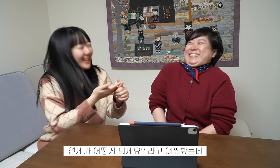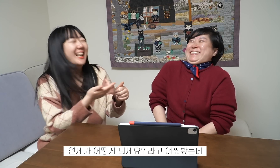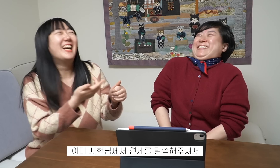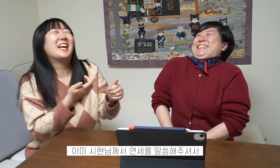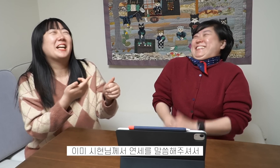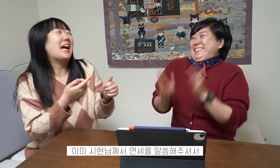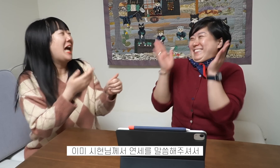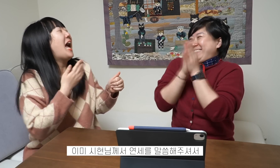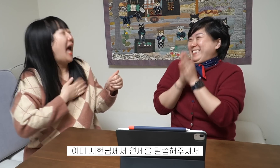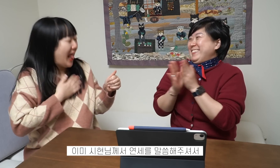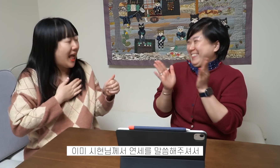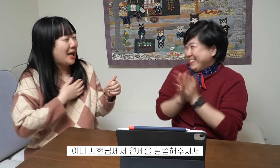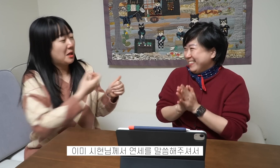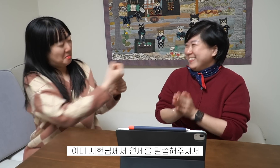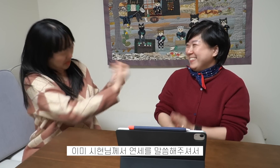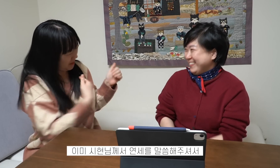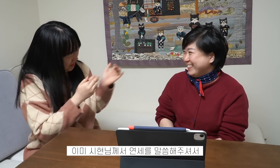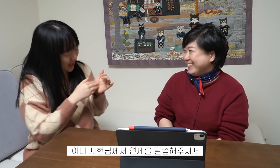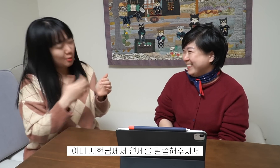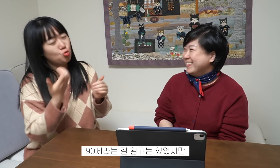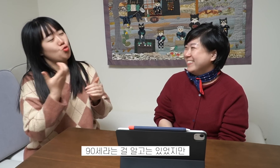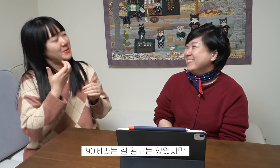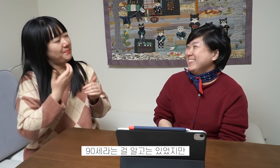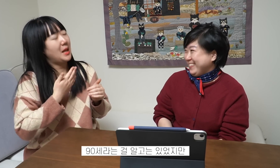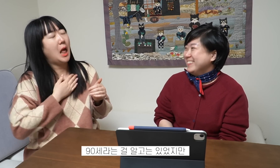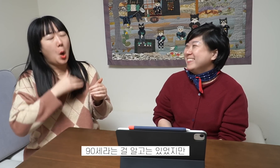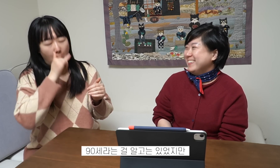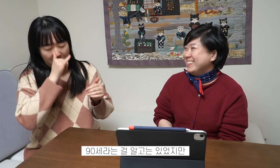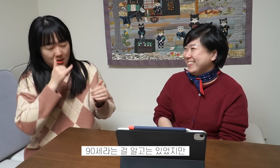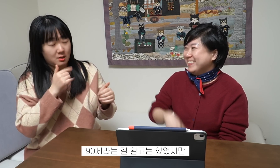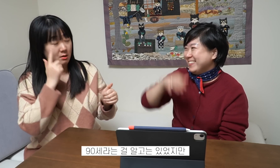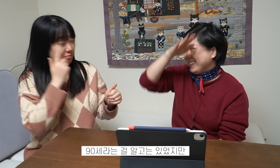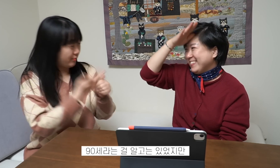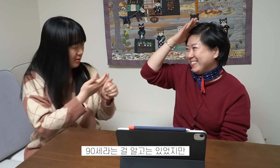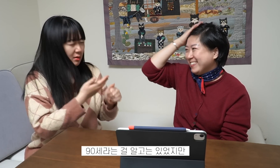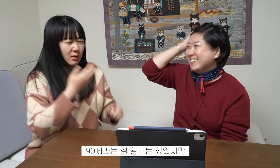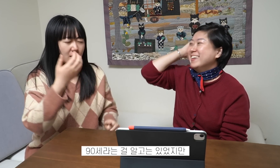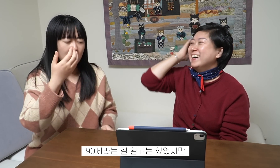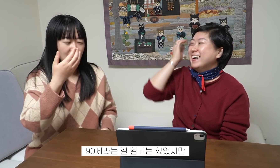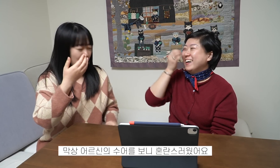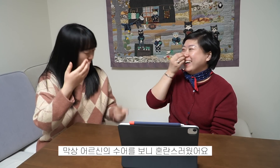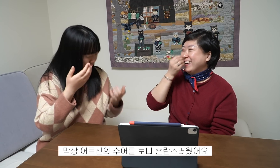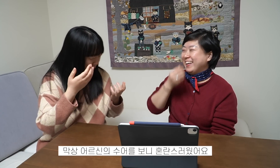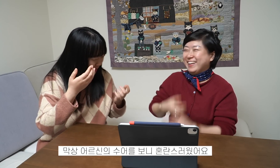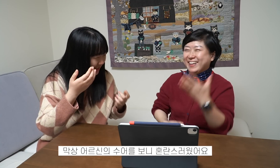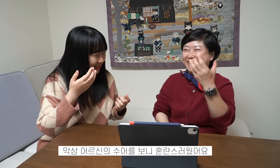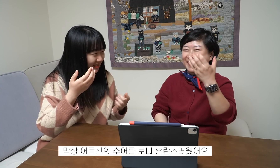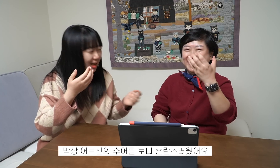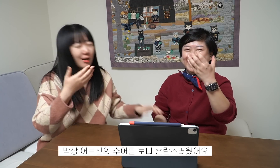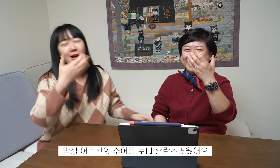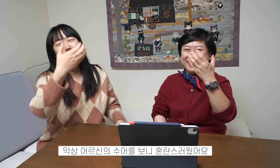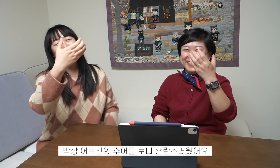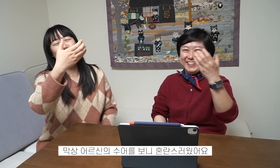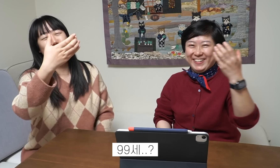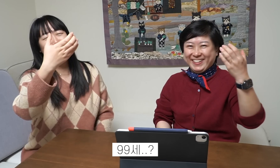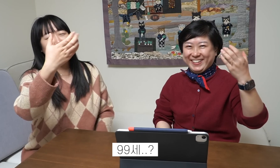“What is your age?” I knew that he was 90 years old because Si-hyeon had already told me how old he was, but when I saw the old man's sign language, I was confused.